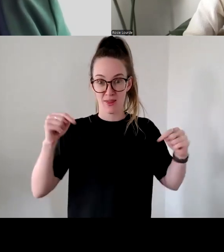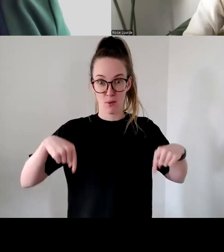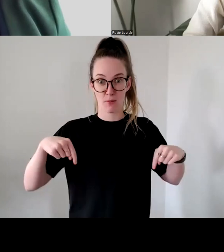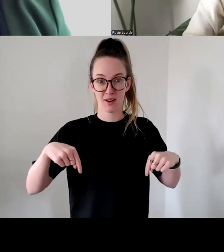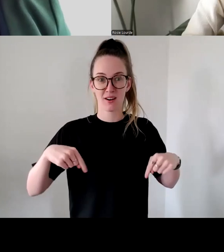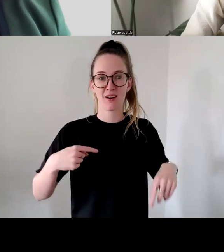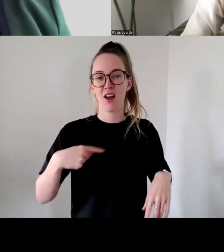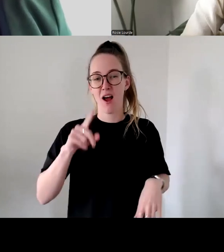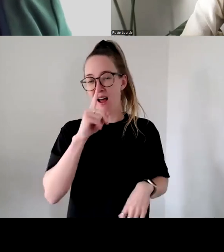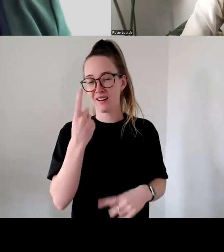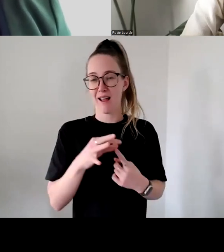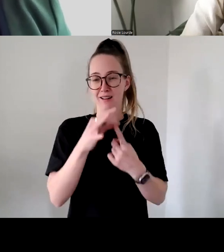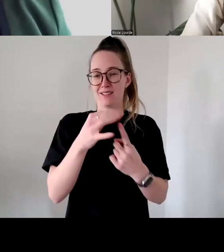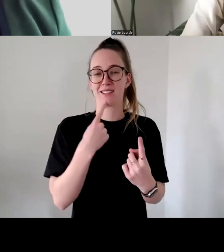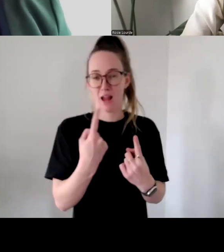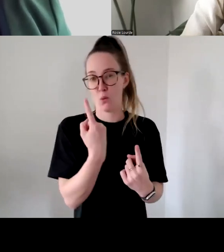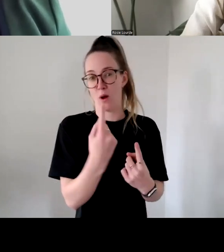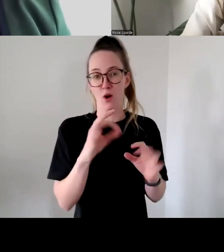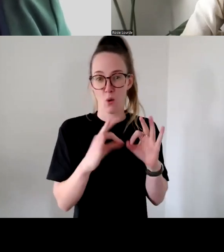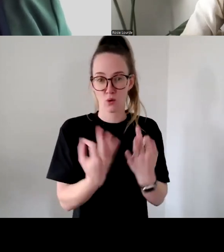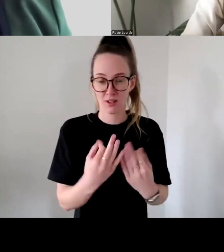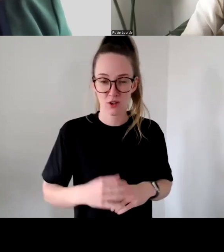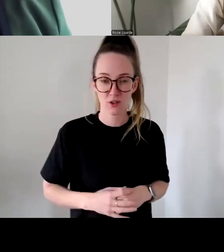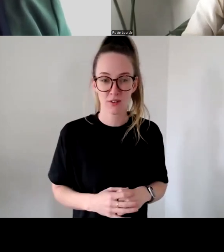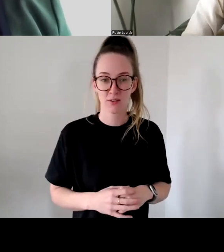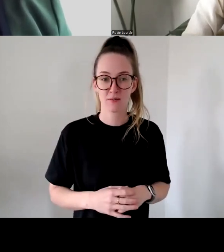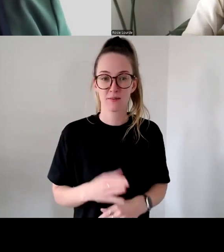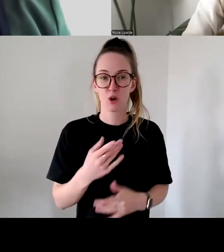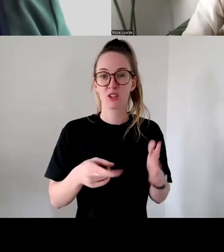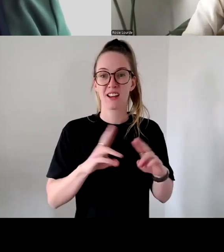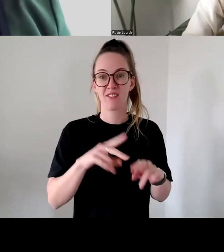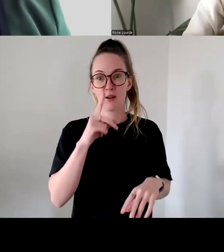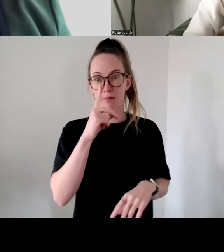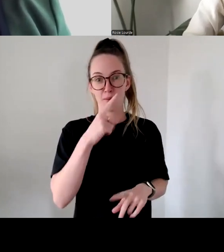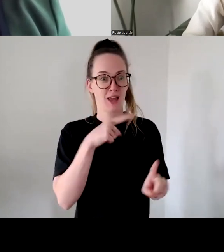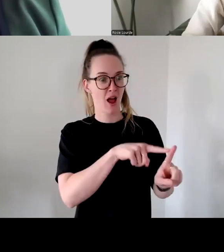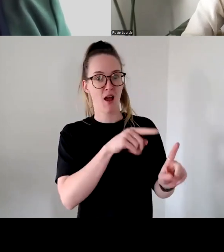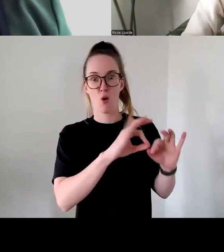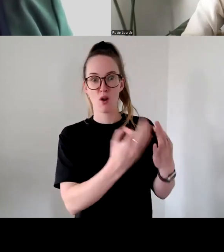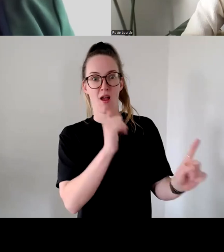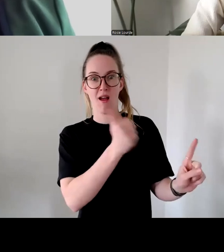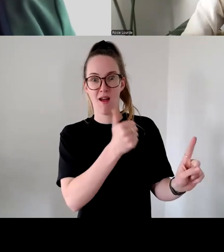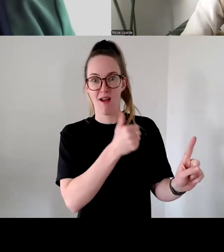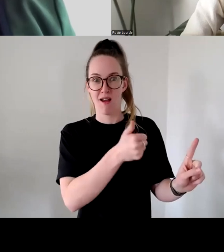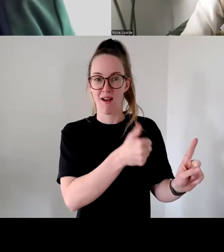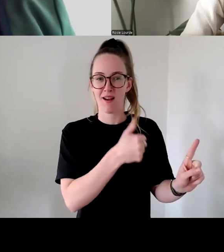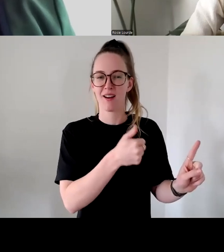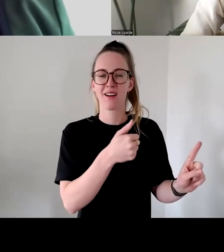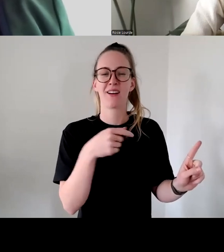pull out one, partly because the minute you give one good example, tall poppy Australia will say,